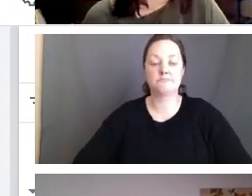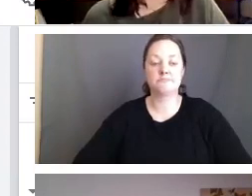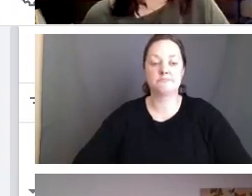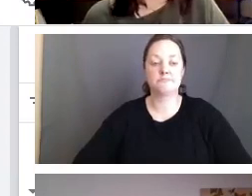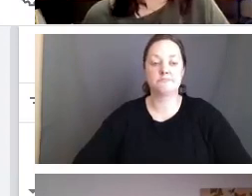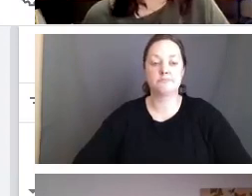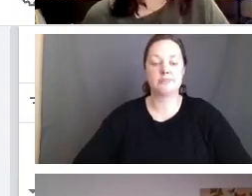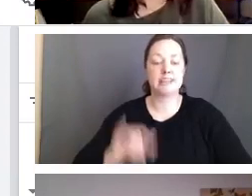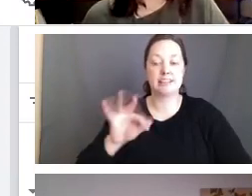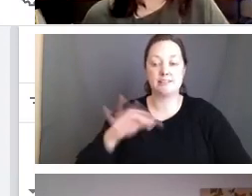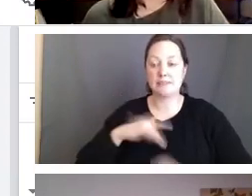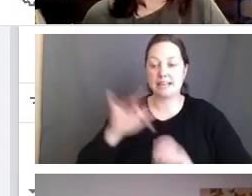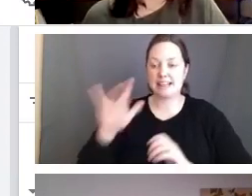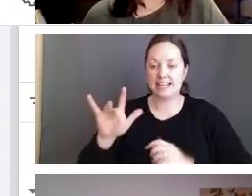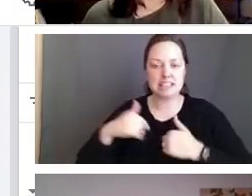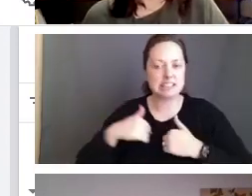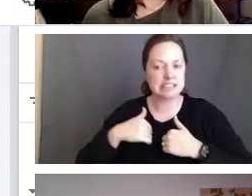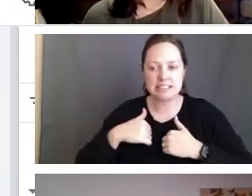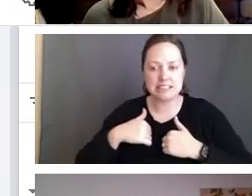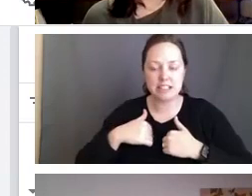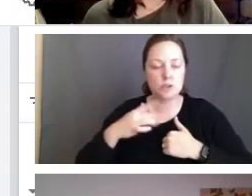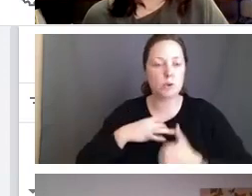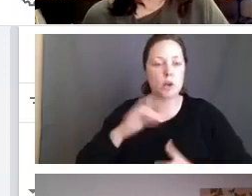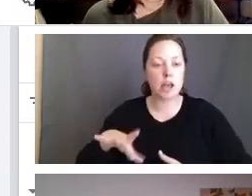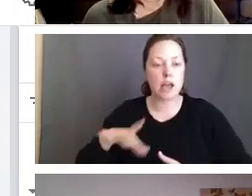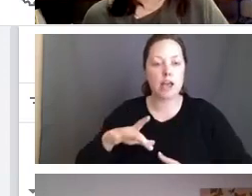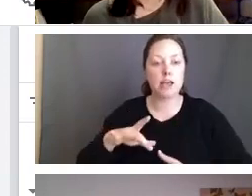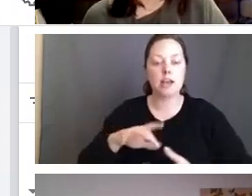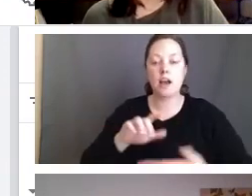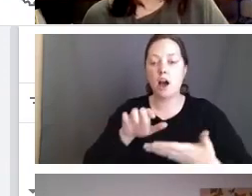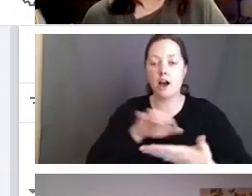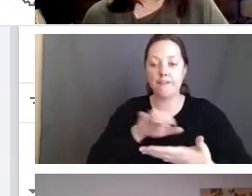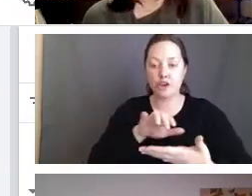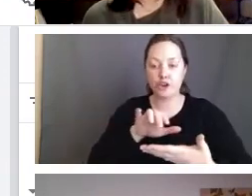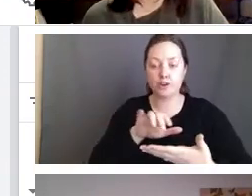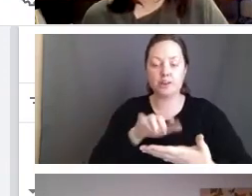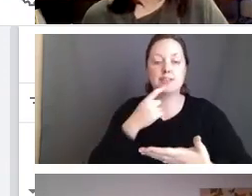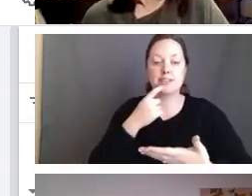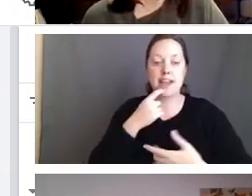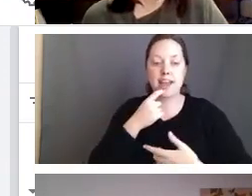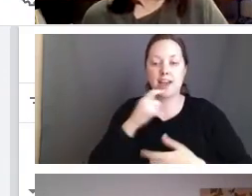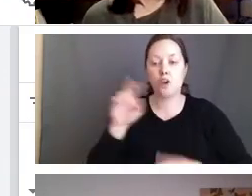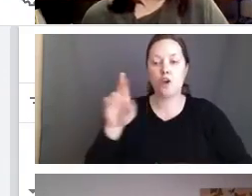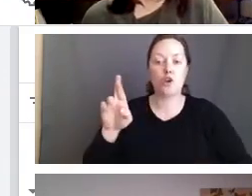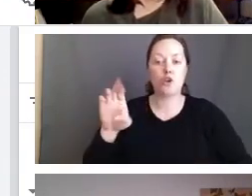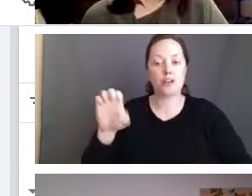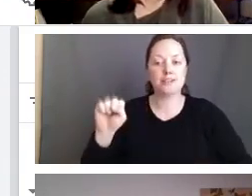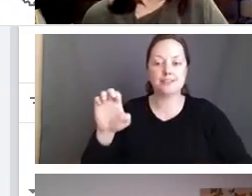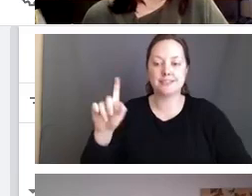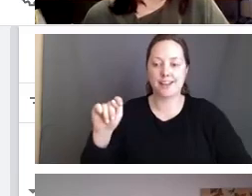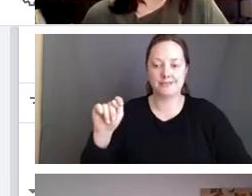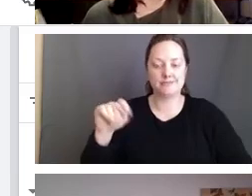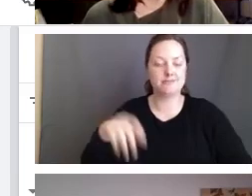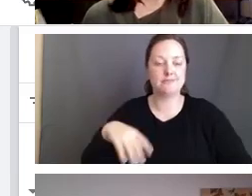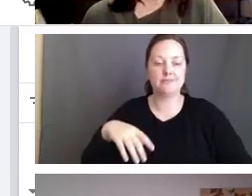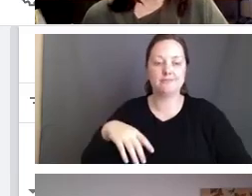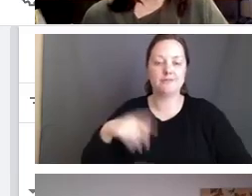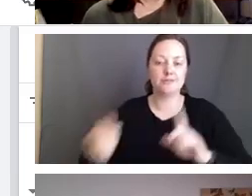You can find more information about buttons by referring to page 14 of the Google sites